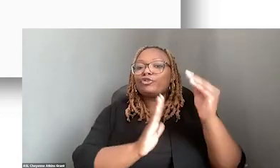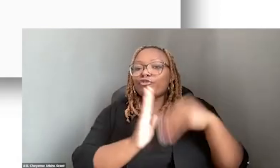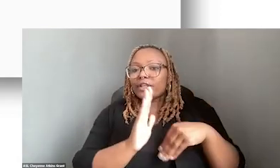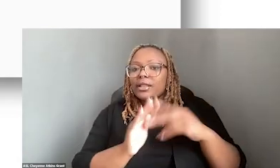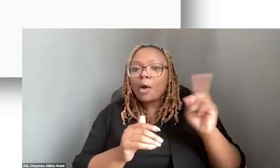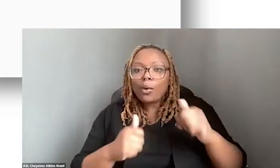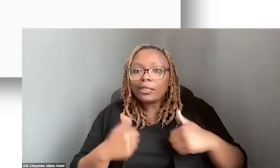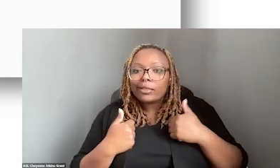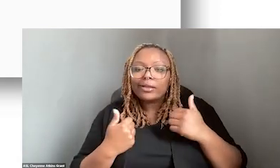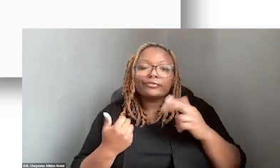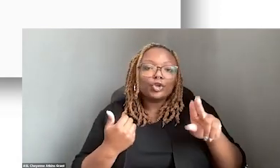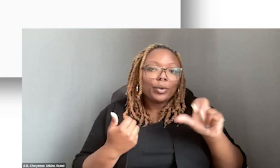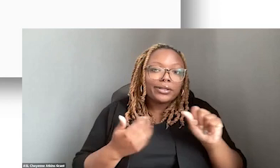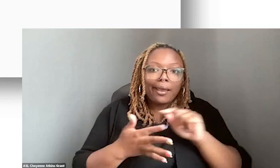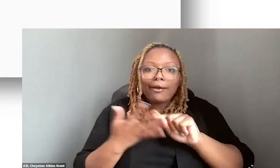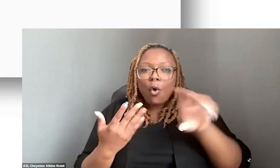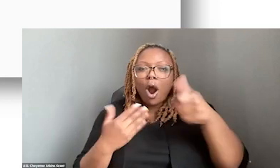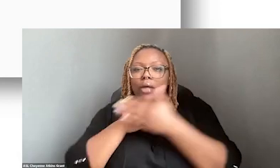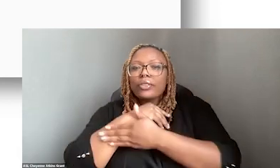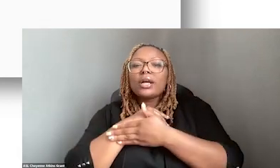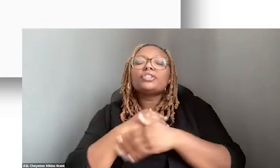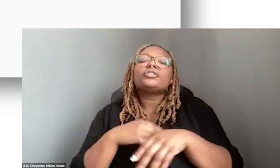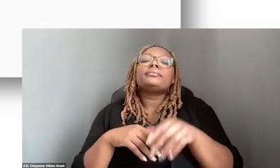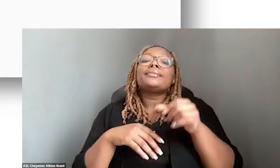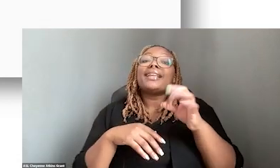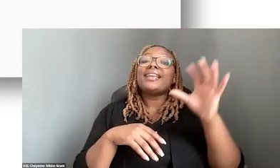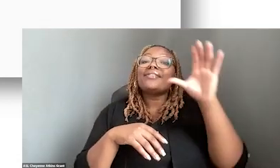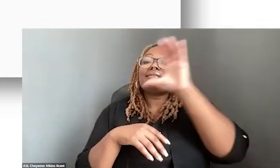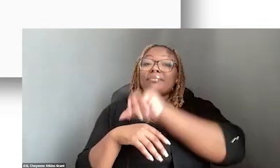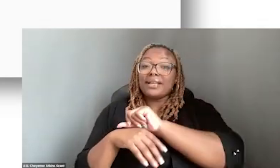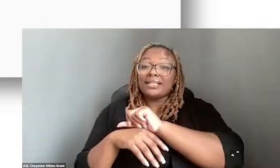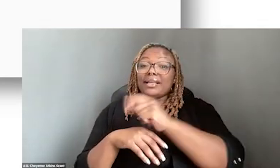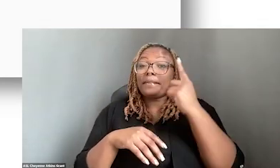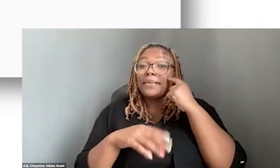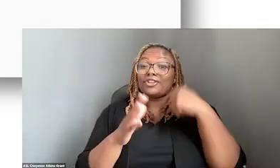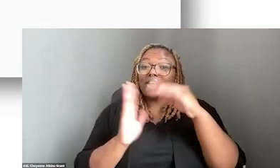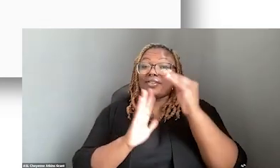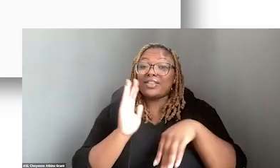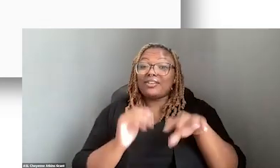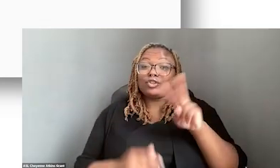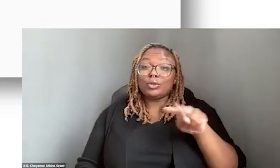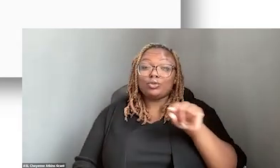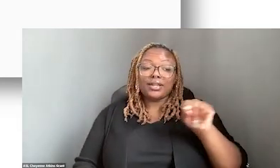And if that's missing because you had it filled out for 22-1 and you come back,